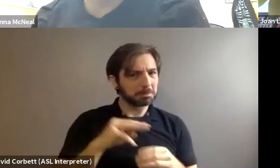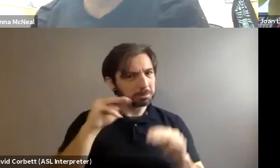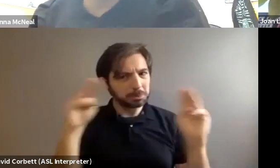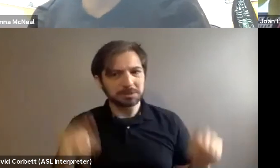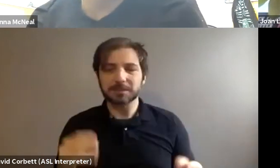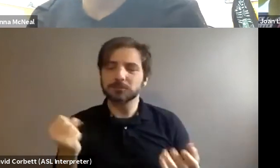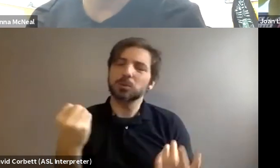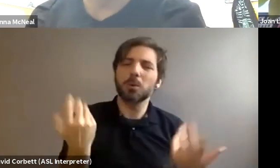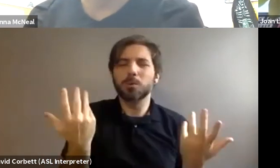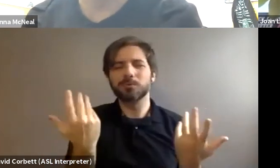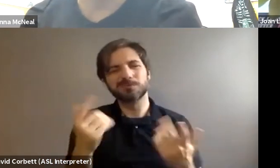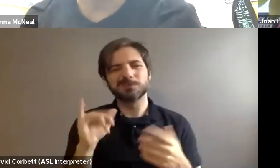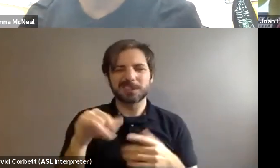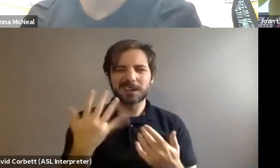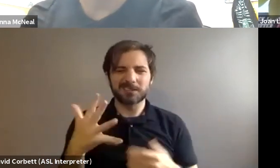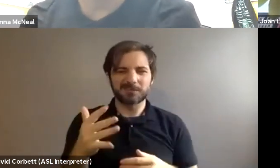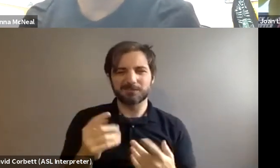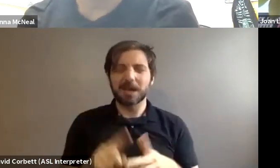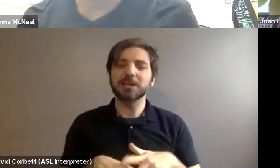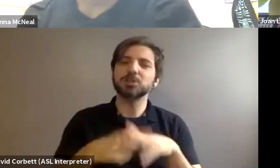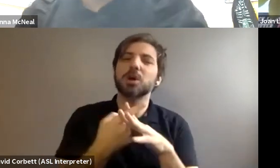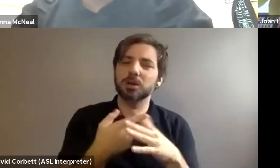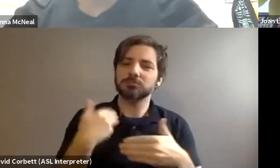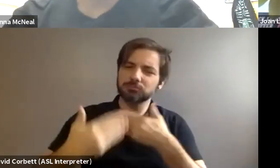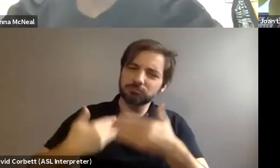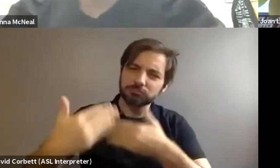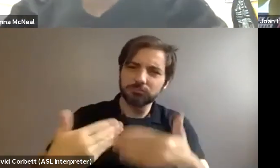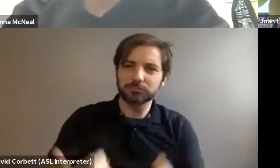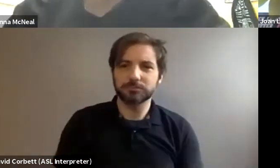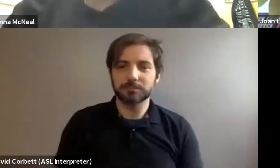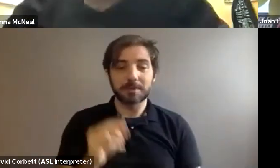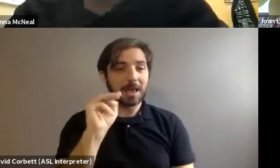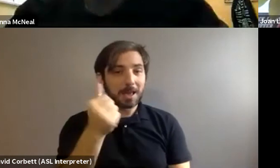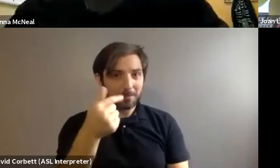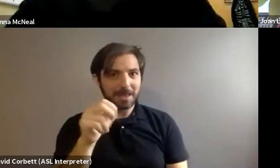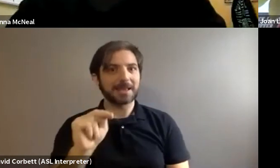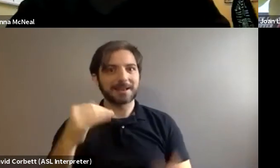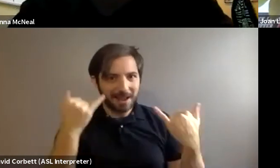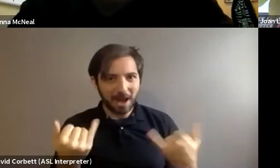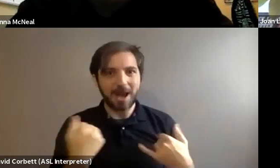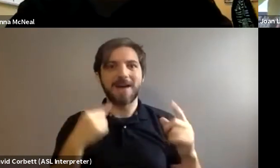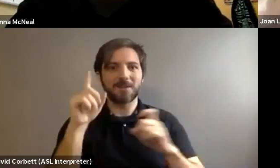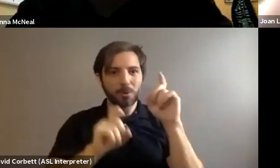it's it's a start you know yeah we have some questions in the q a now so everybody get